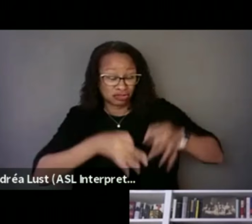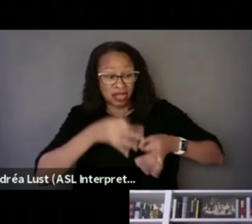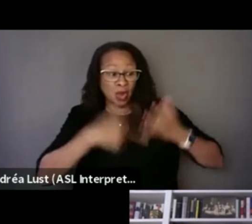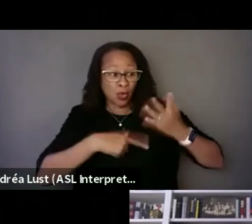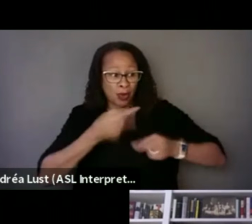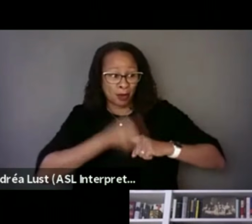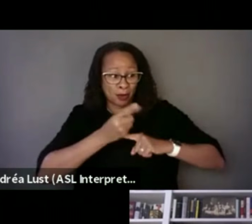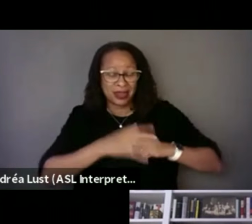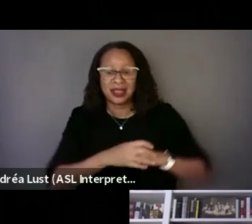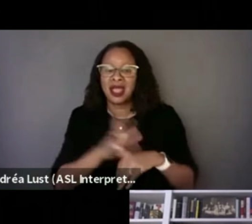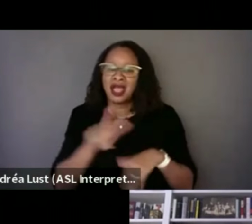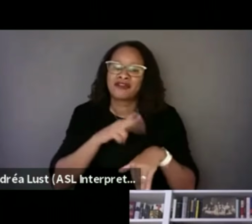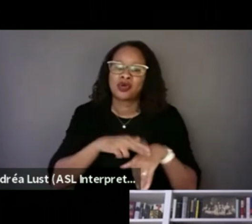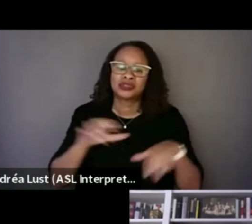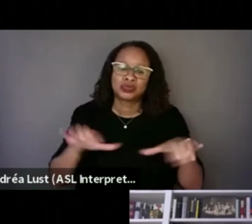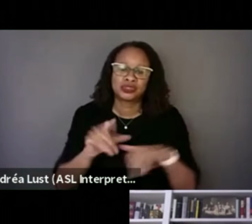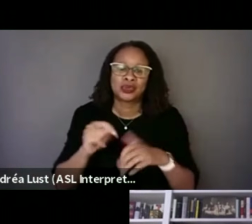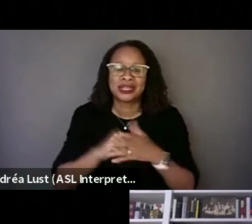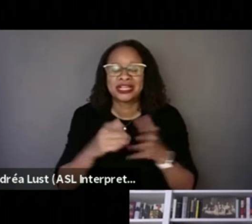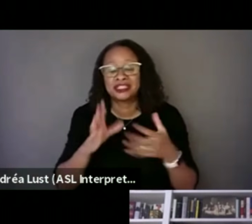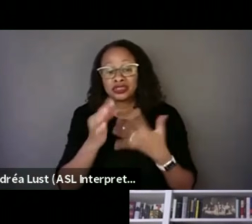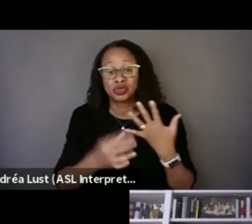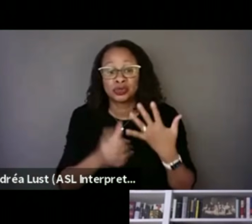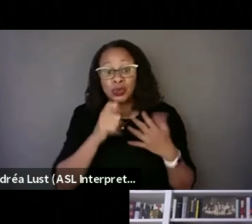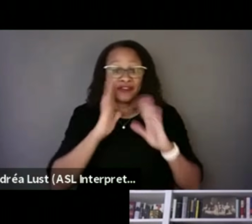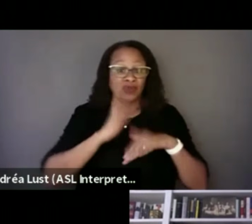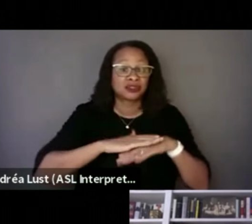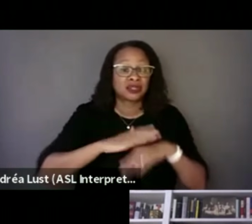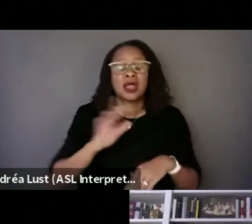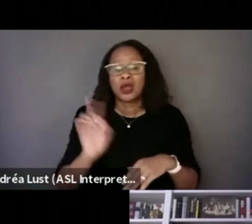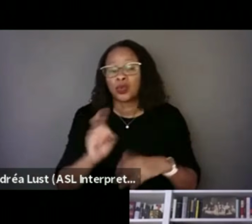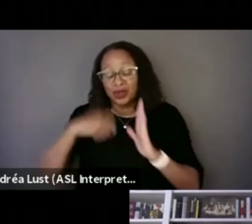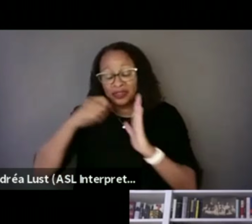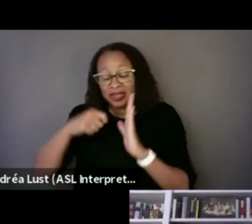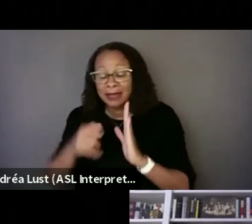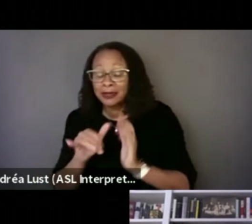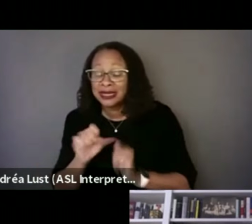I mean, of course we do that in the choices of who we focus and where the camera focuses, and what makes it in the editing.